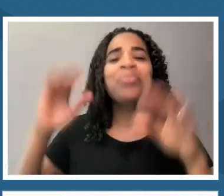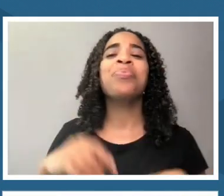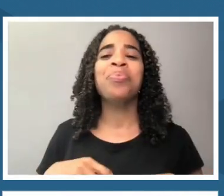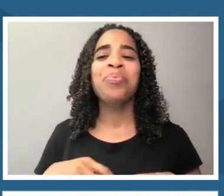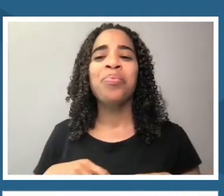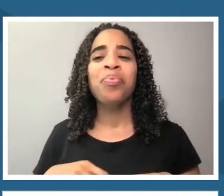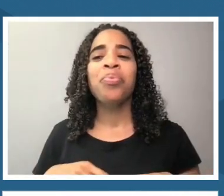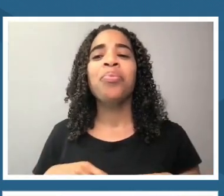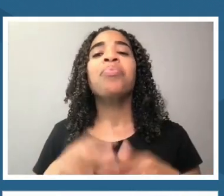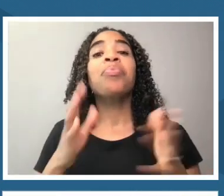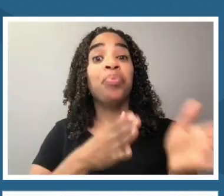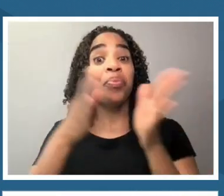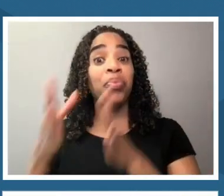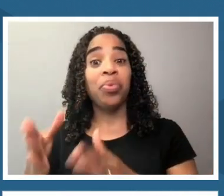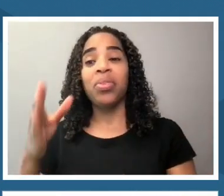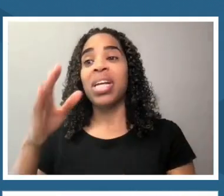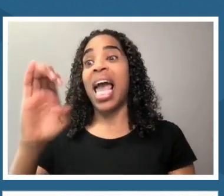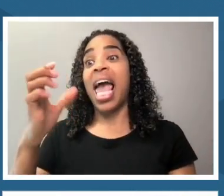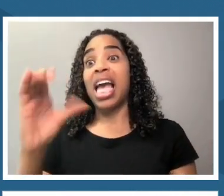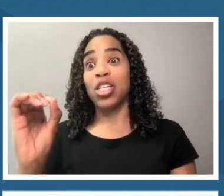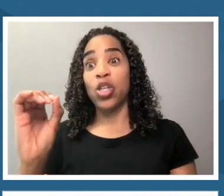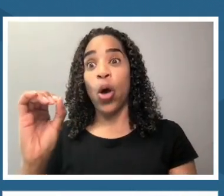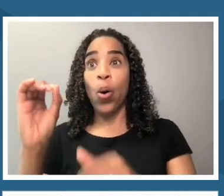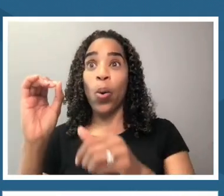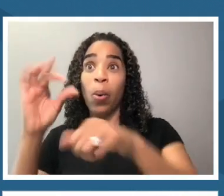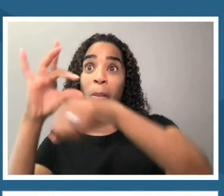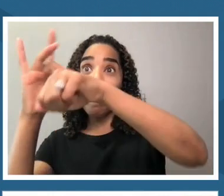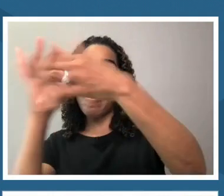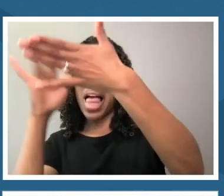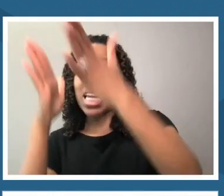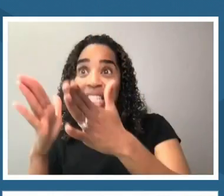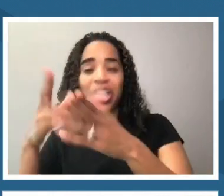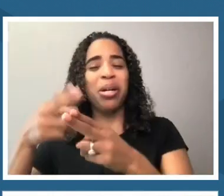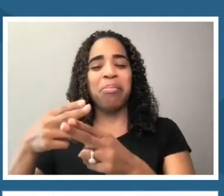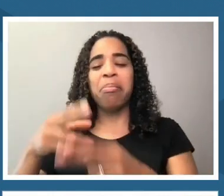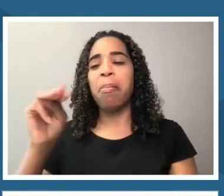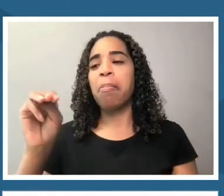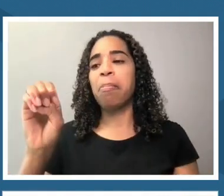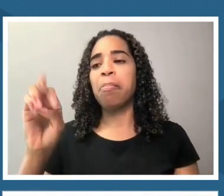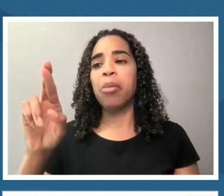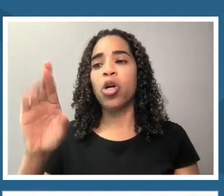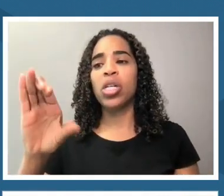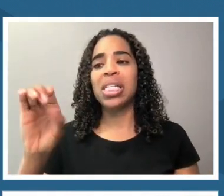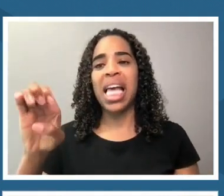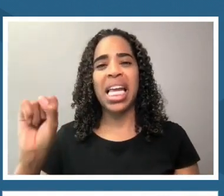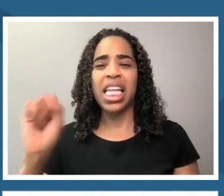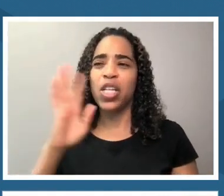an exoplanet here uh mercedes and she's gonna tell us a little bit about what